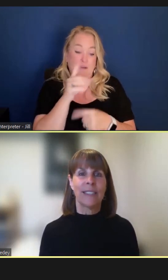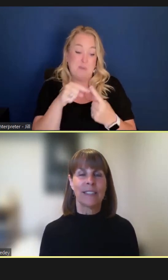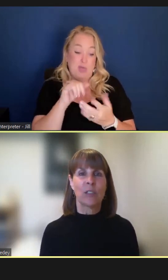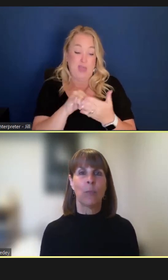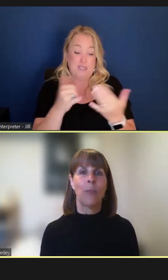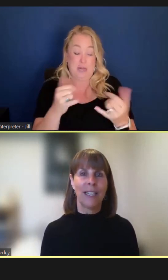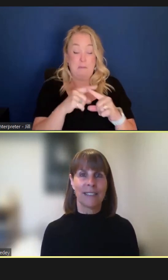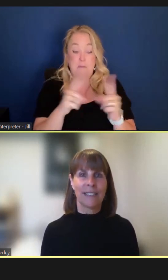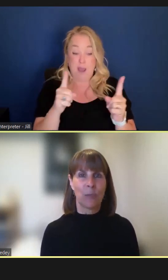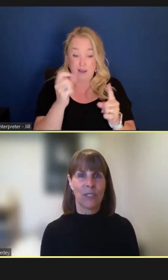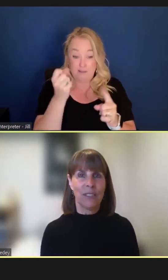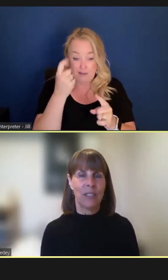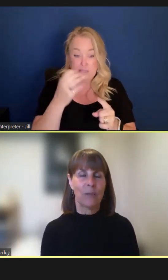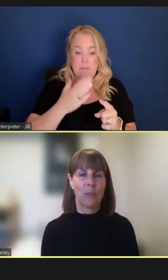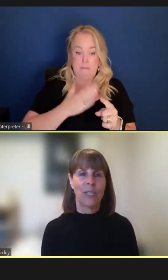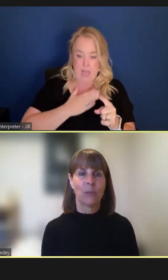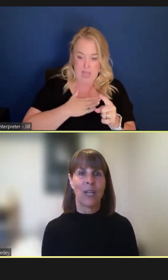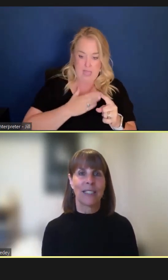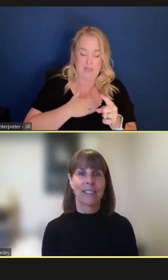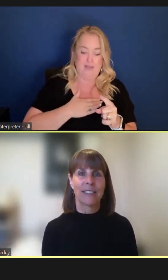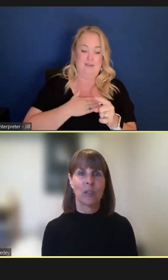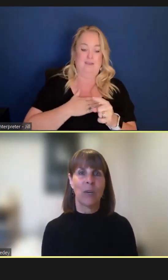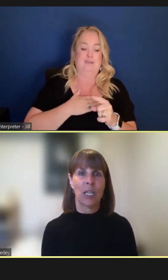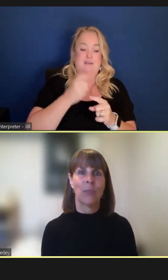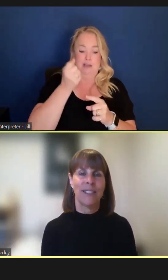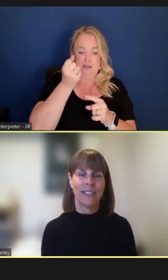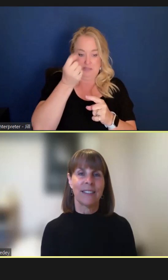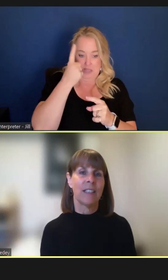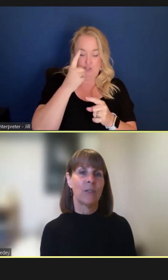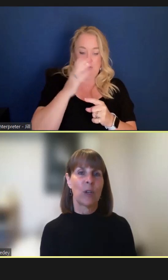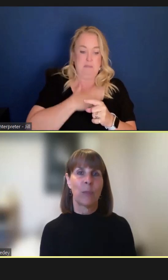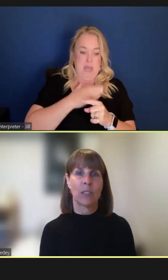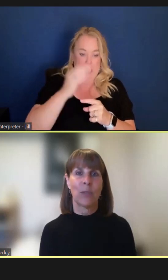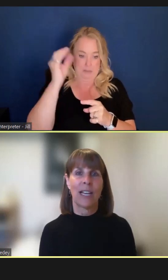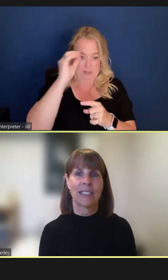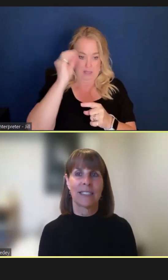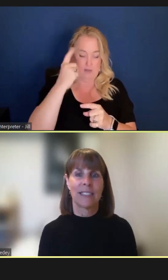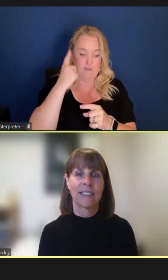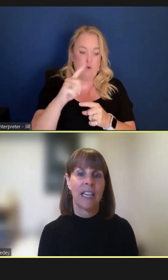is my conception of what best practice is my opinion of what best practice is